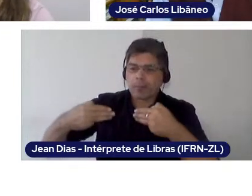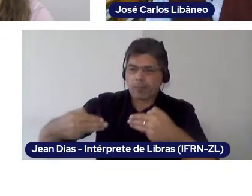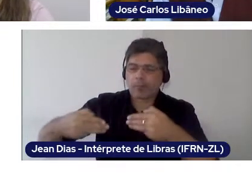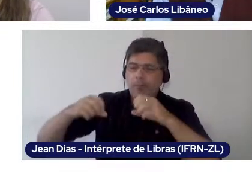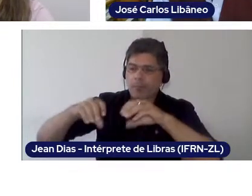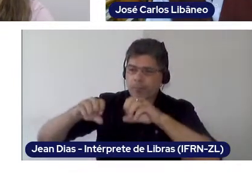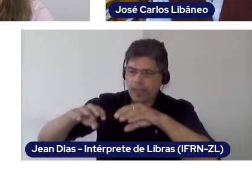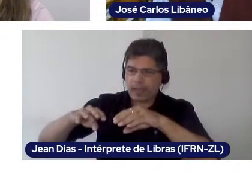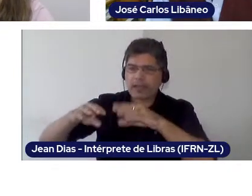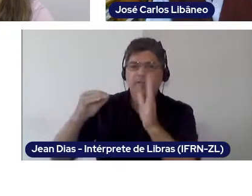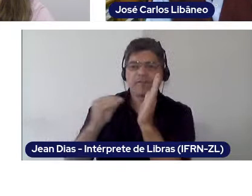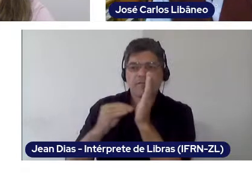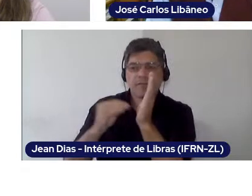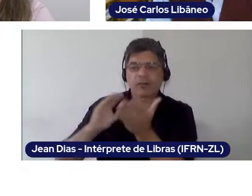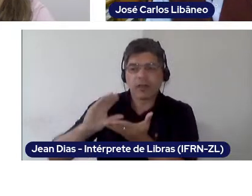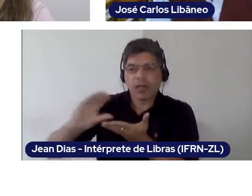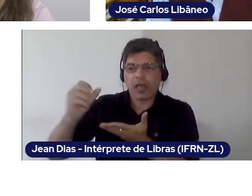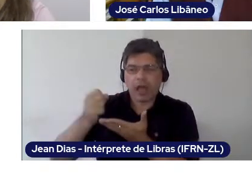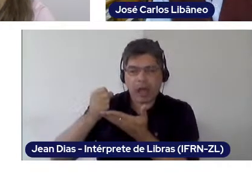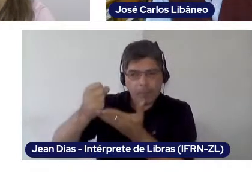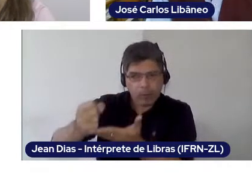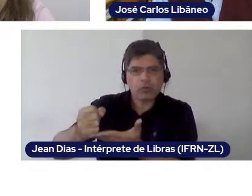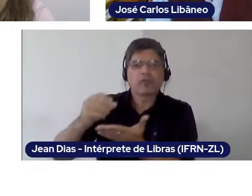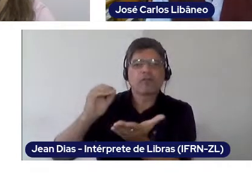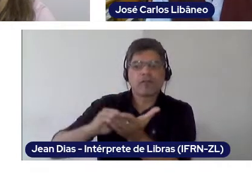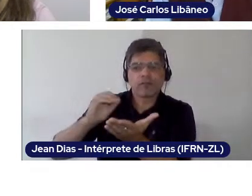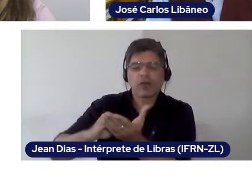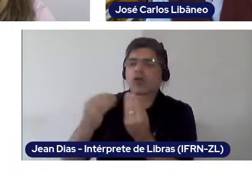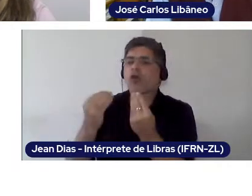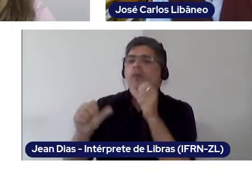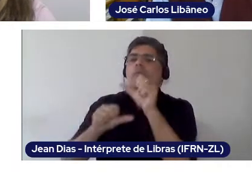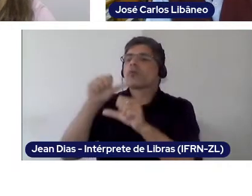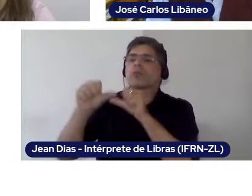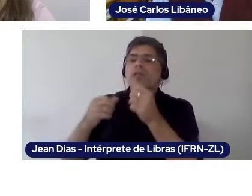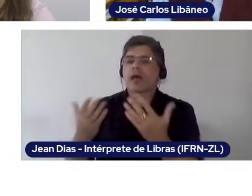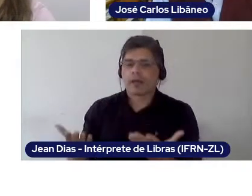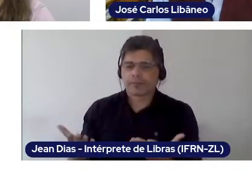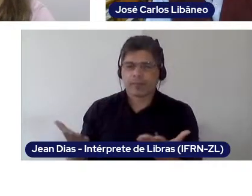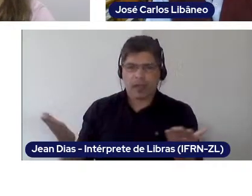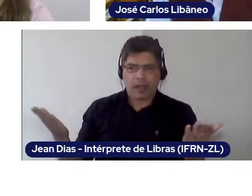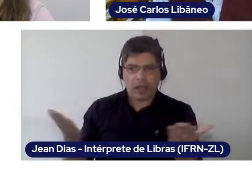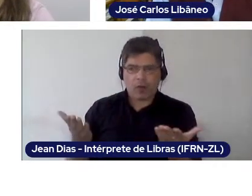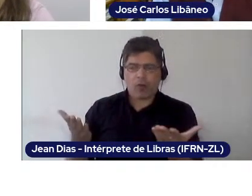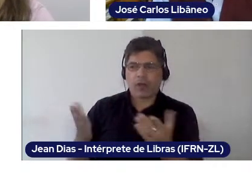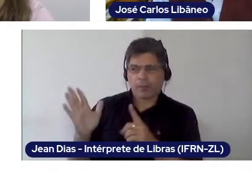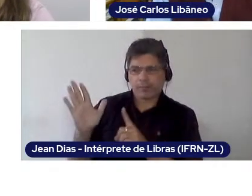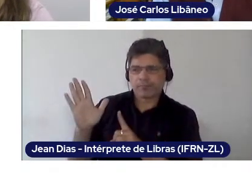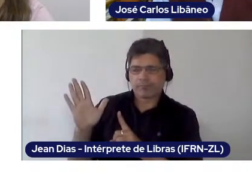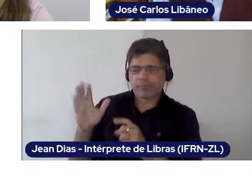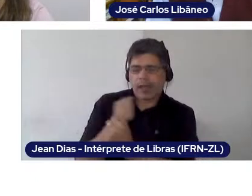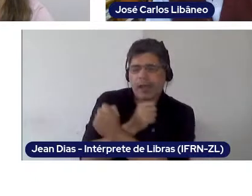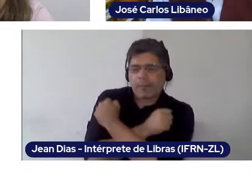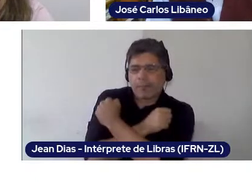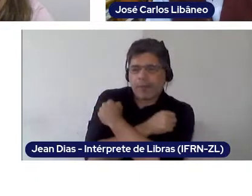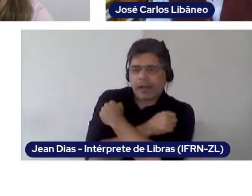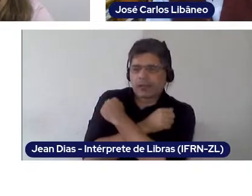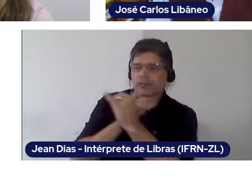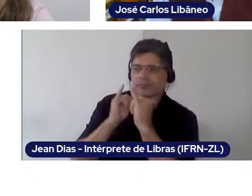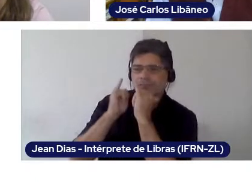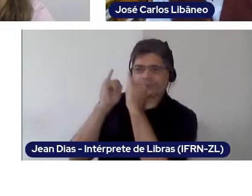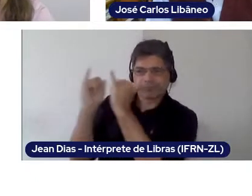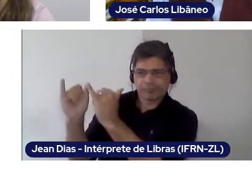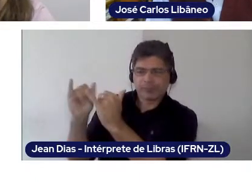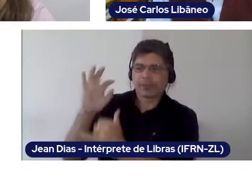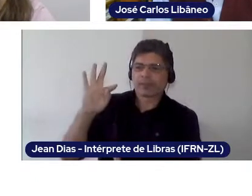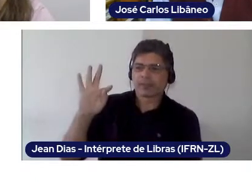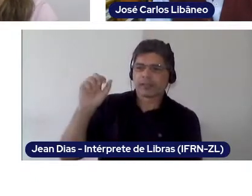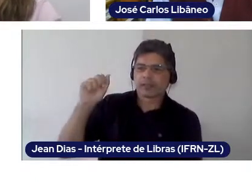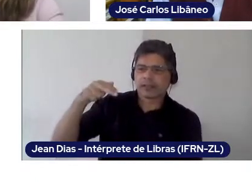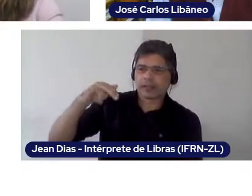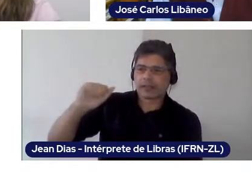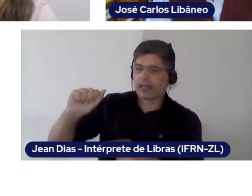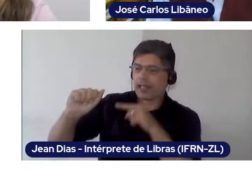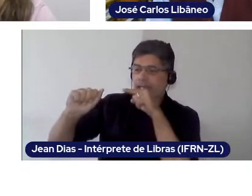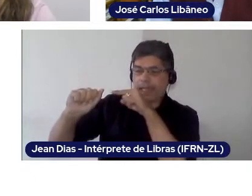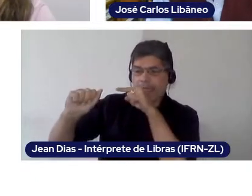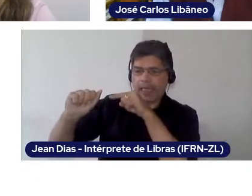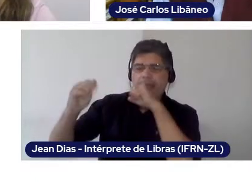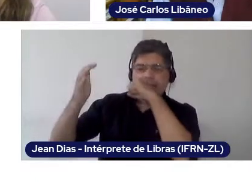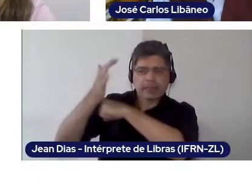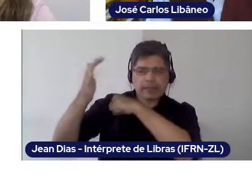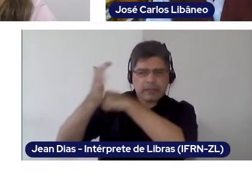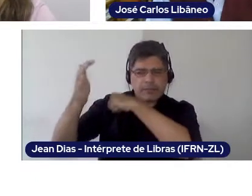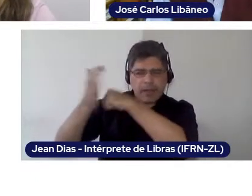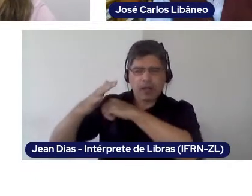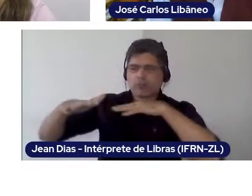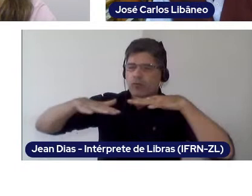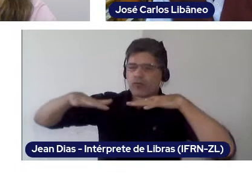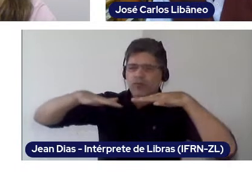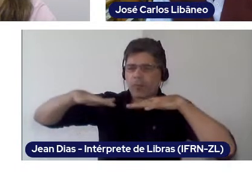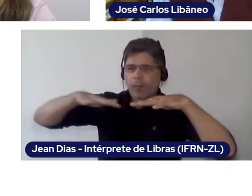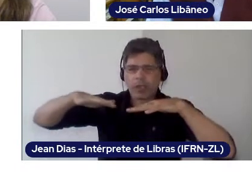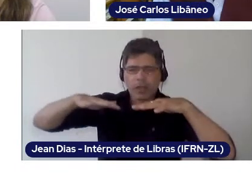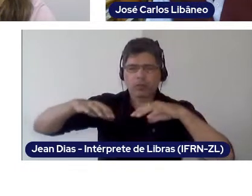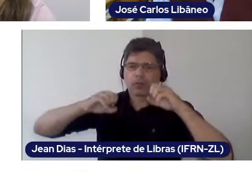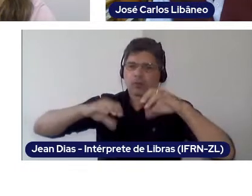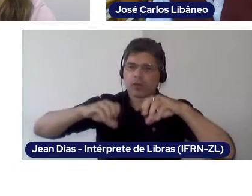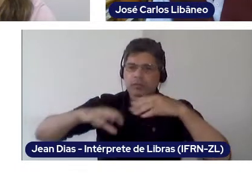Ok, right. To start, I would like to greet Tânia, she has done an incredible job at fighting for public education; through social media I have been following her work.